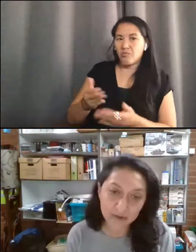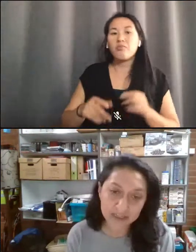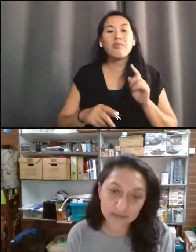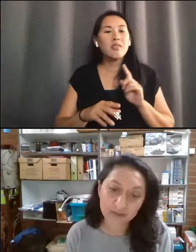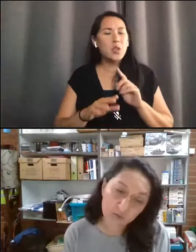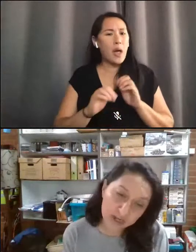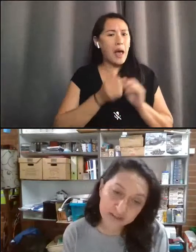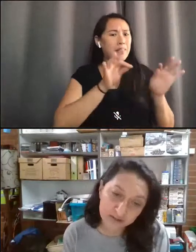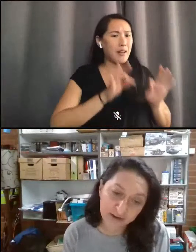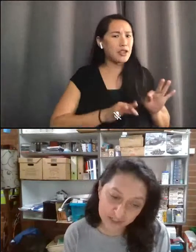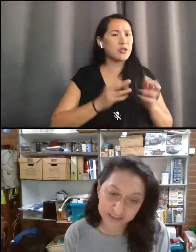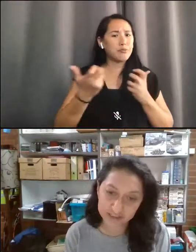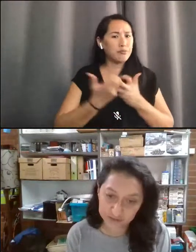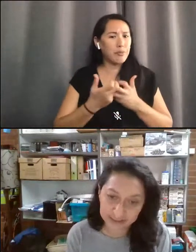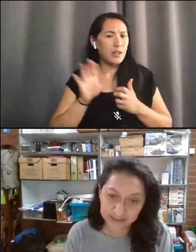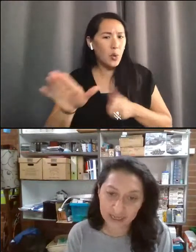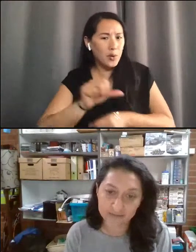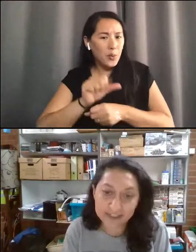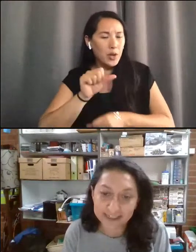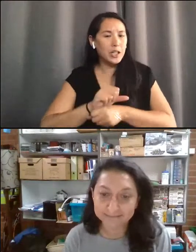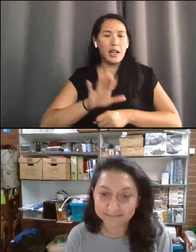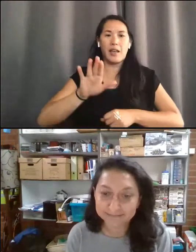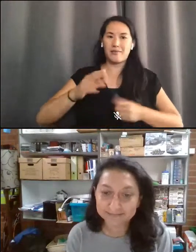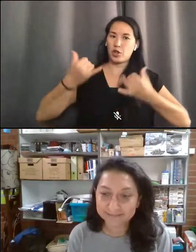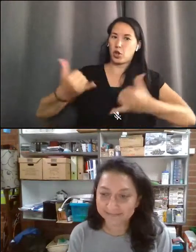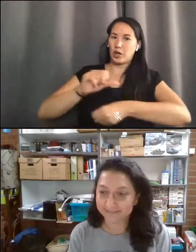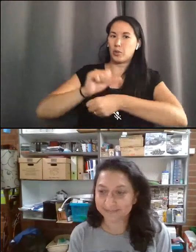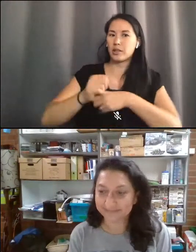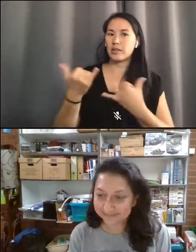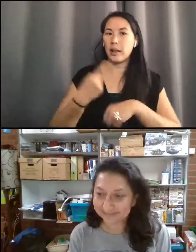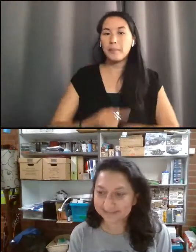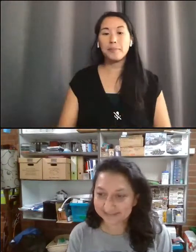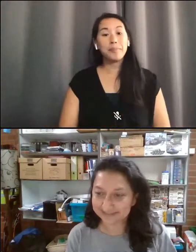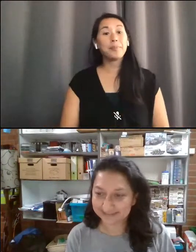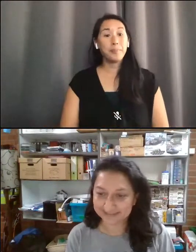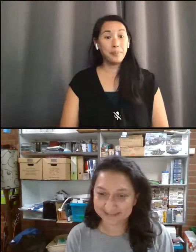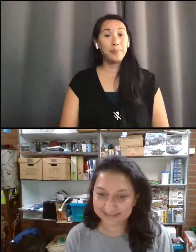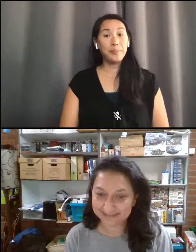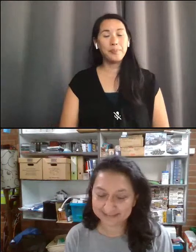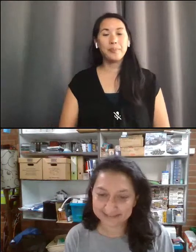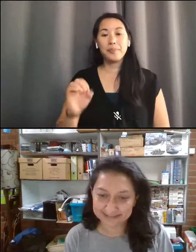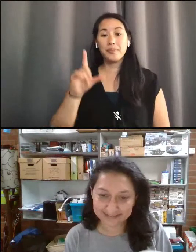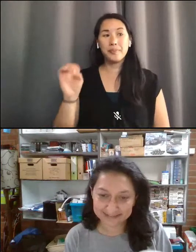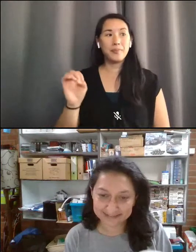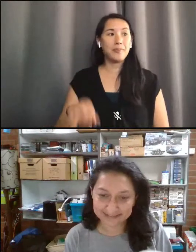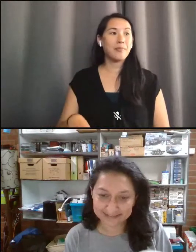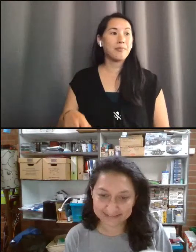works with the work that you're actually doing today thank you uh so i find it really interesting